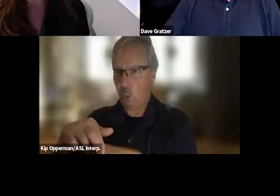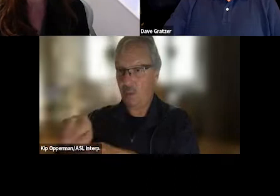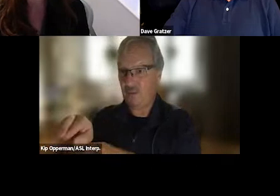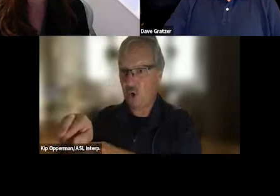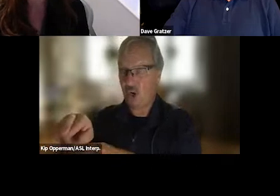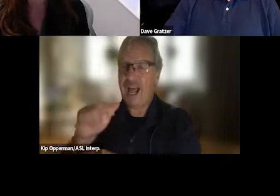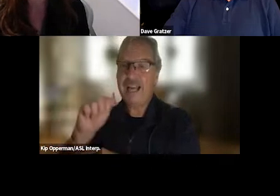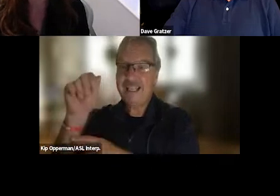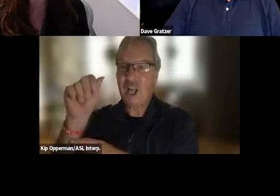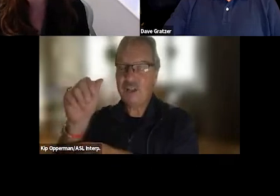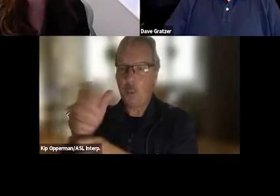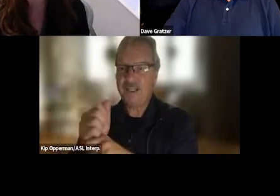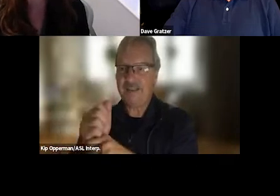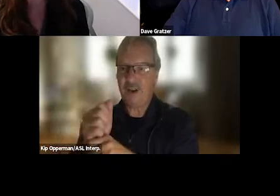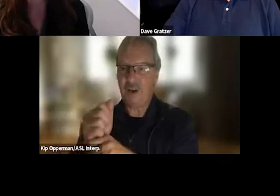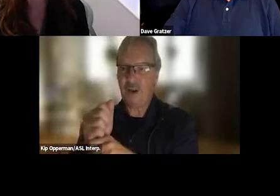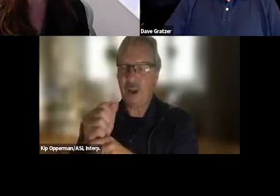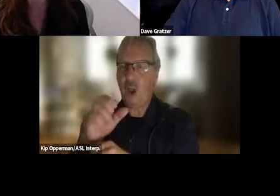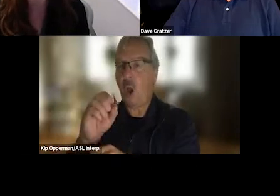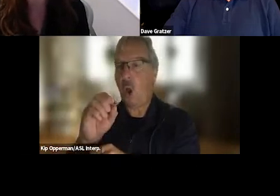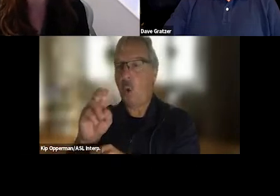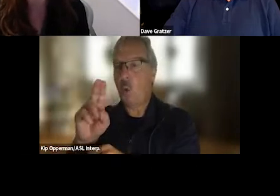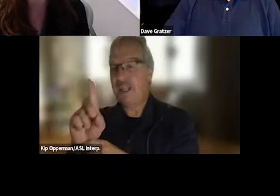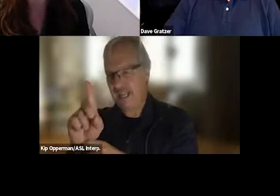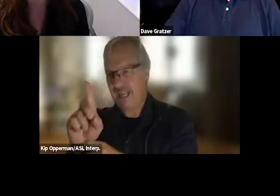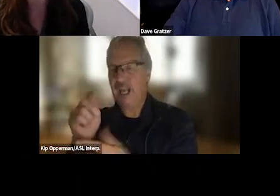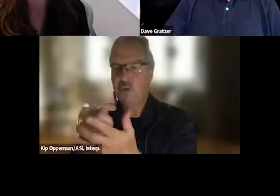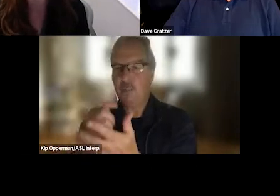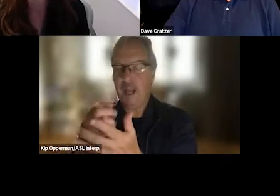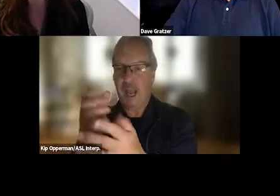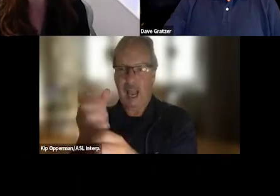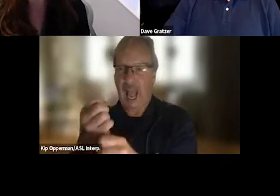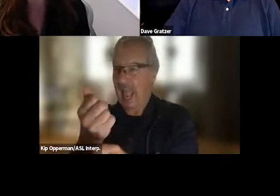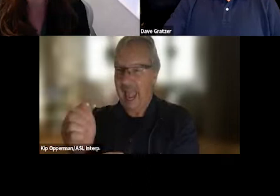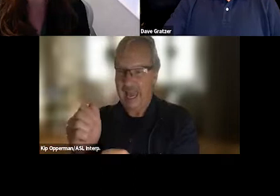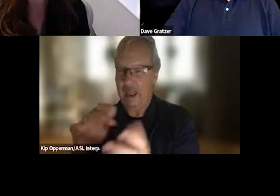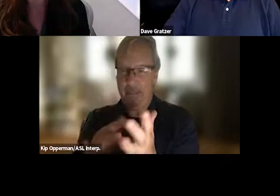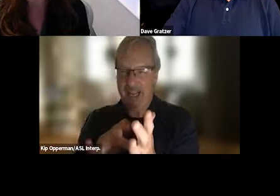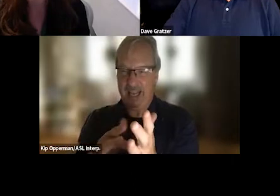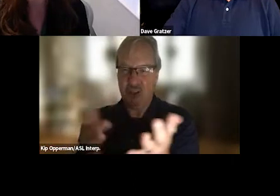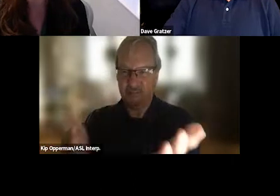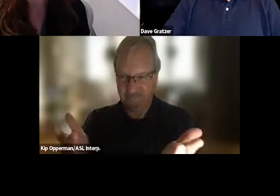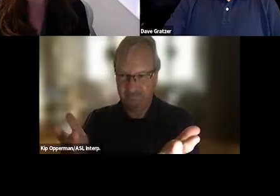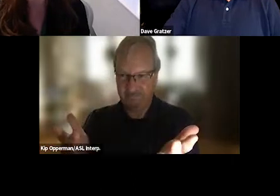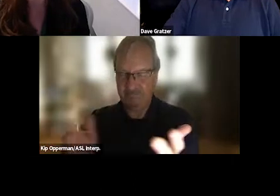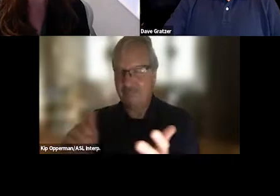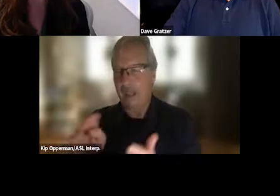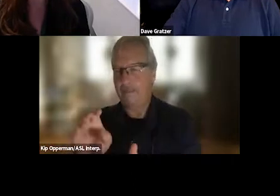receiving opioid use disorder treatment actually received any medications such as methadone or buprenorphine.